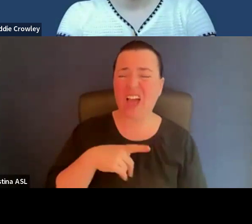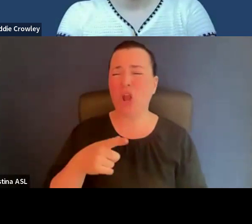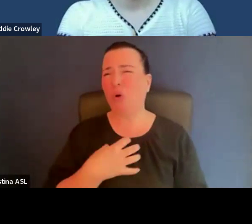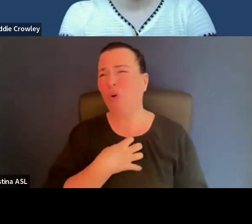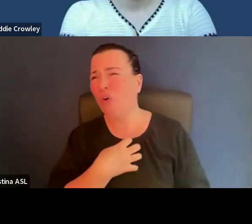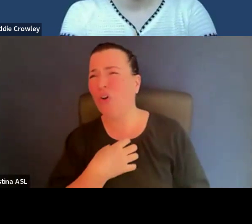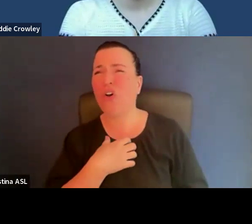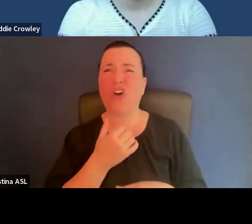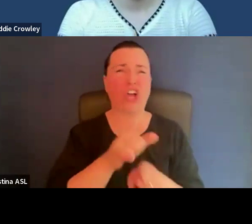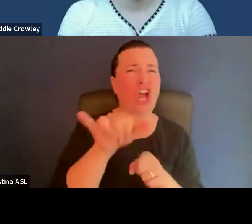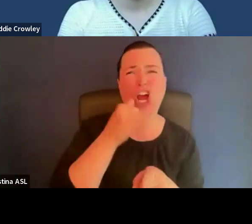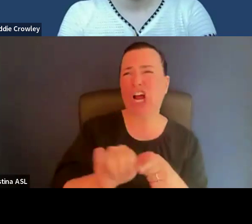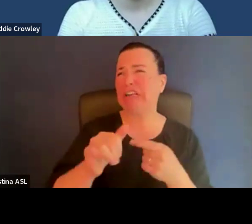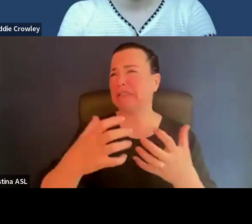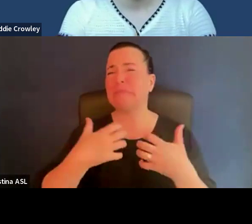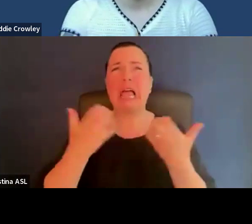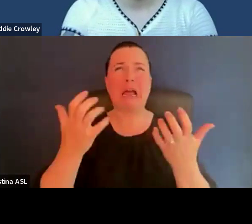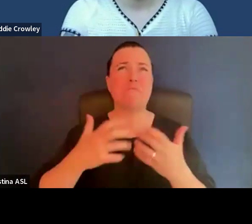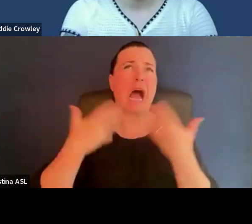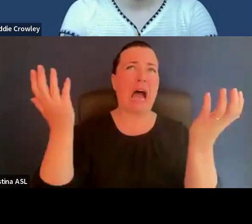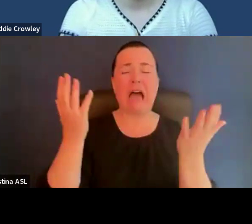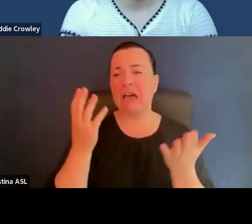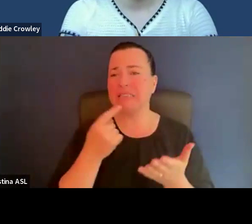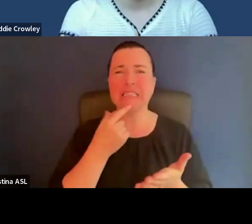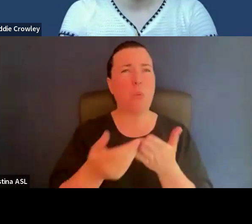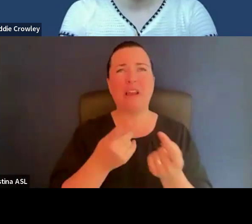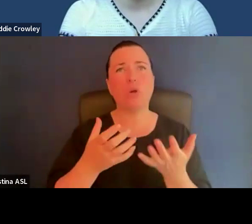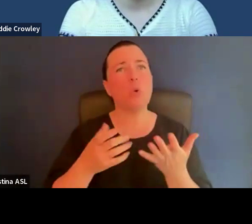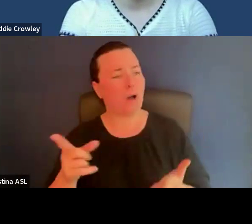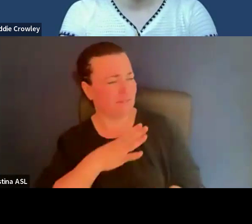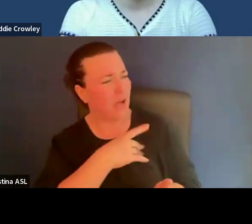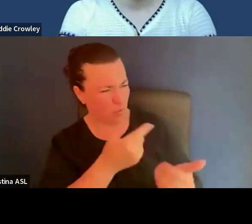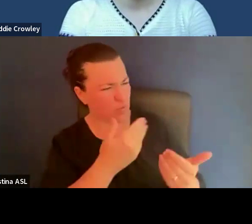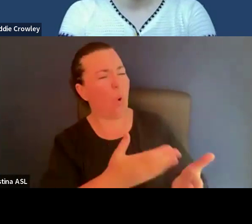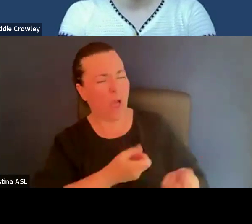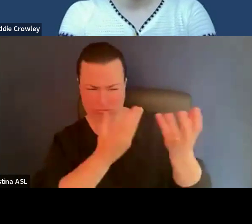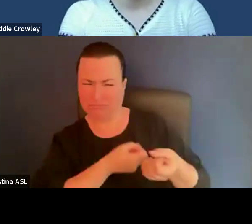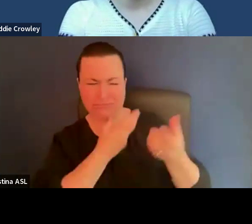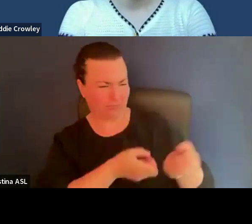and say all the things that you wanna say, but tomorrow we're gonna fight this again,"